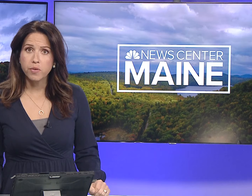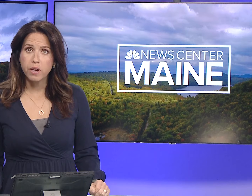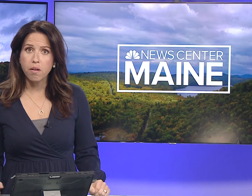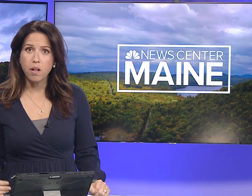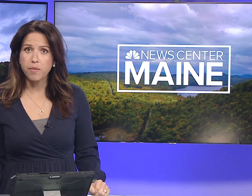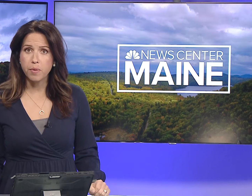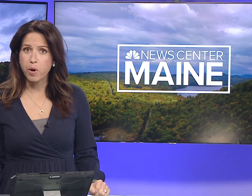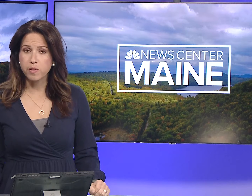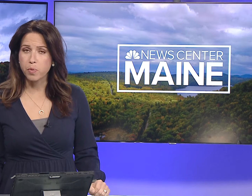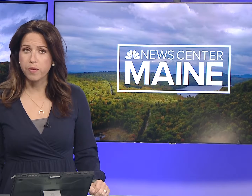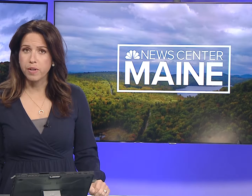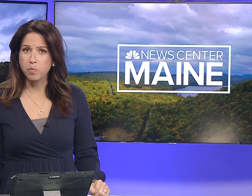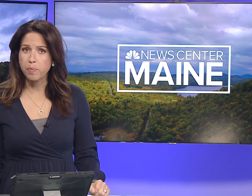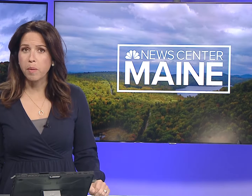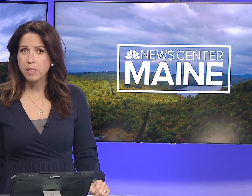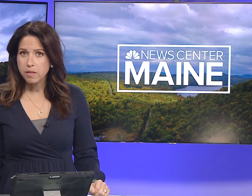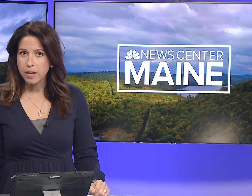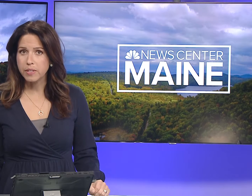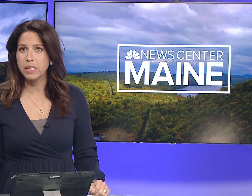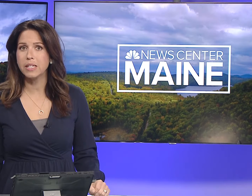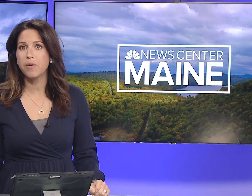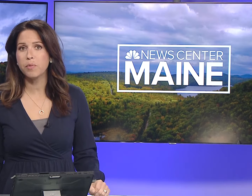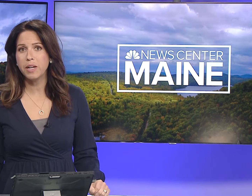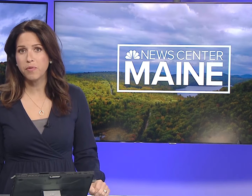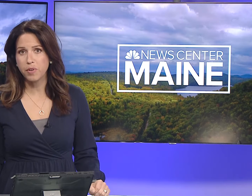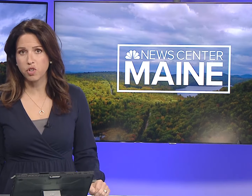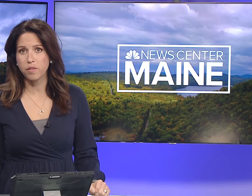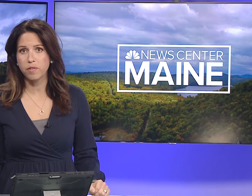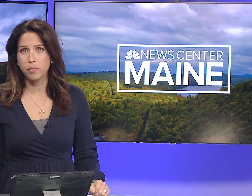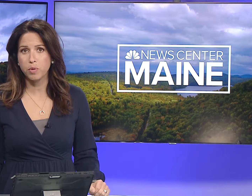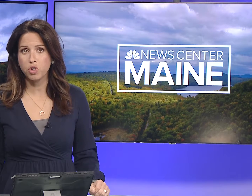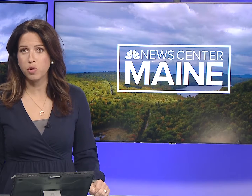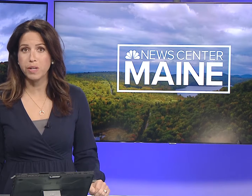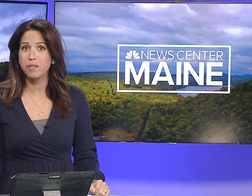During all of the press briefings with public safety and government officials through the shootings.